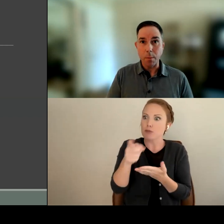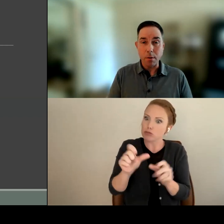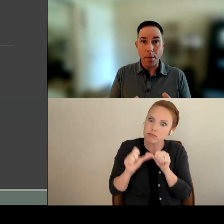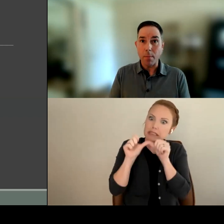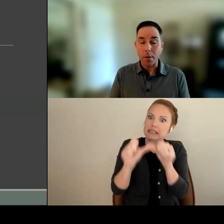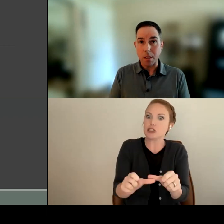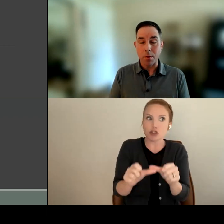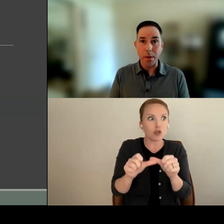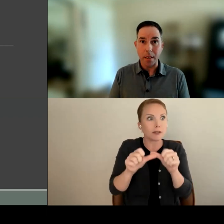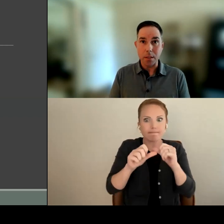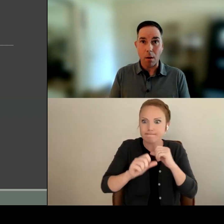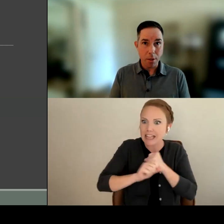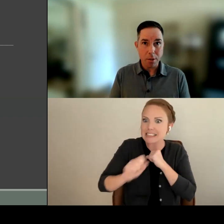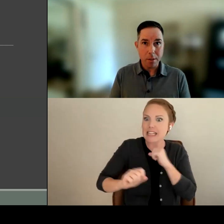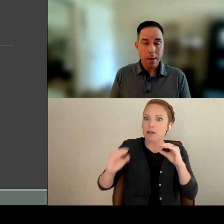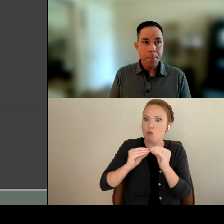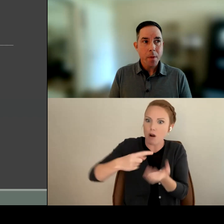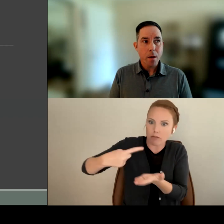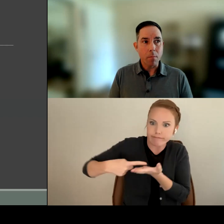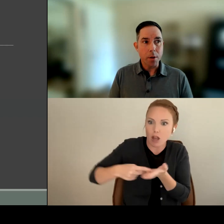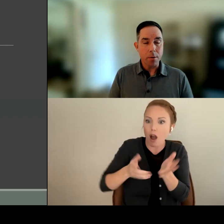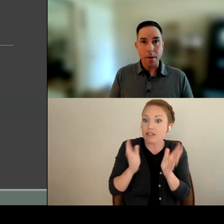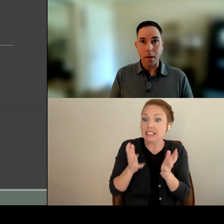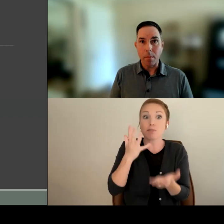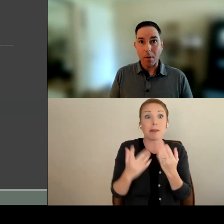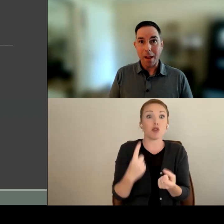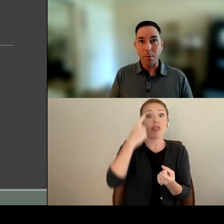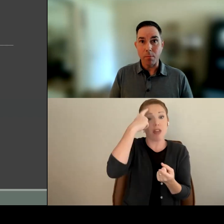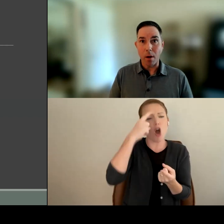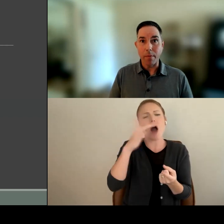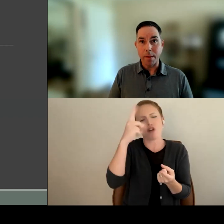thought about some of the things I'll mention, but you're thinking about how do we broaden